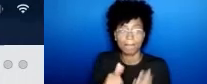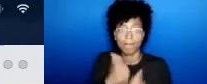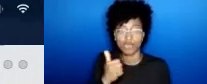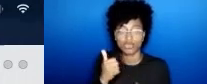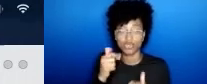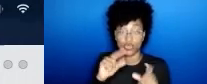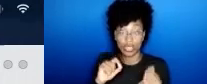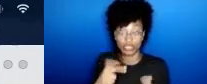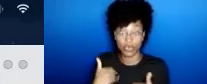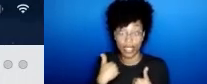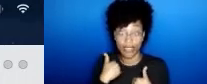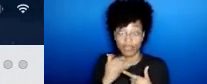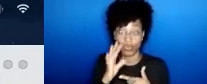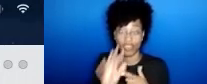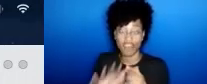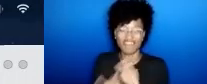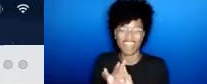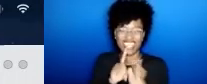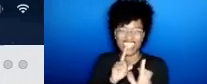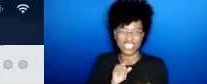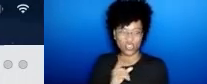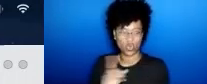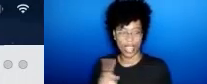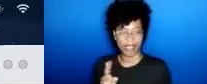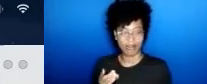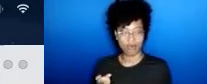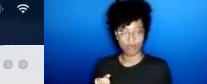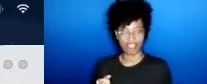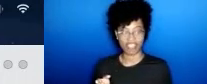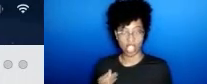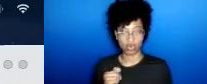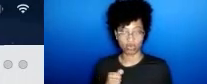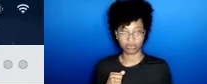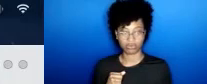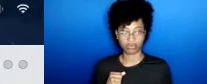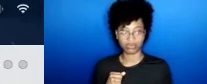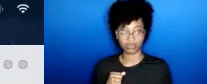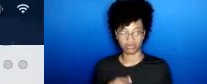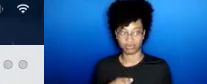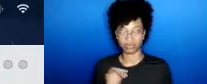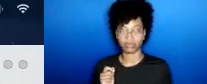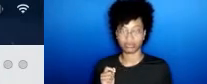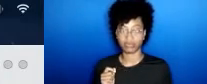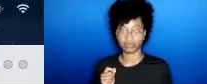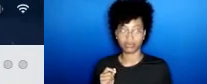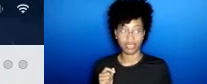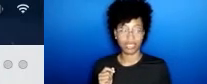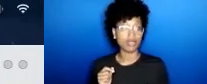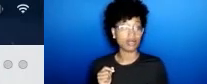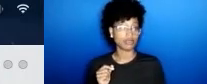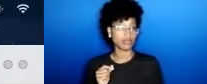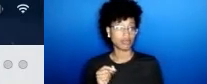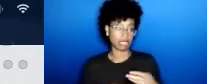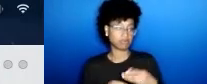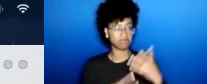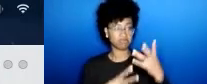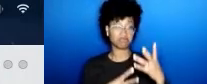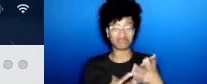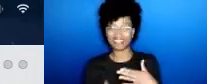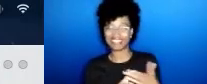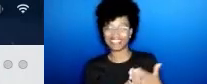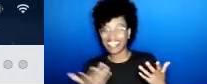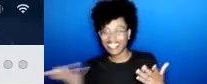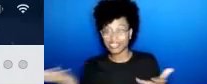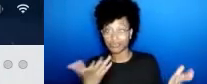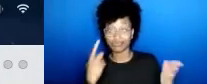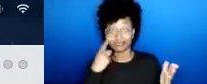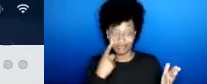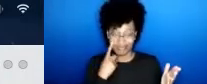will find answers to here. 07:18:58 But here they are, anyway. The FAQs.